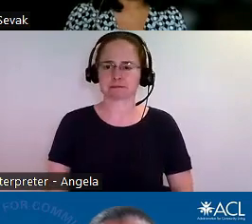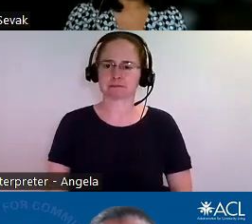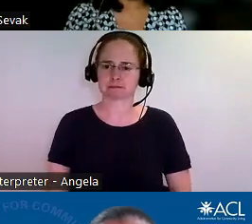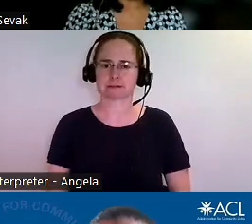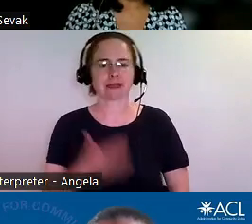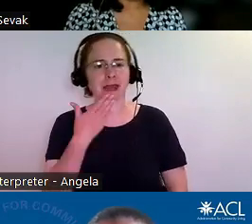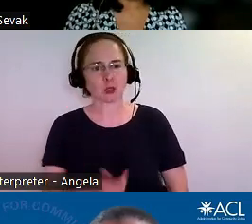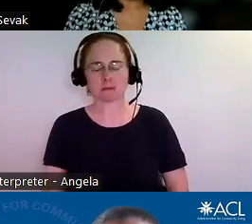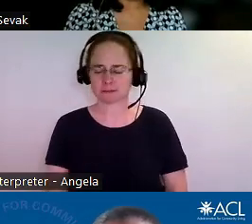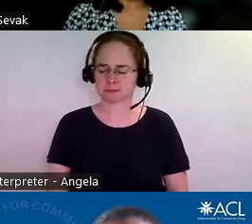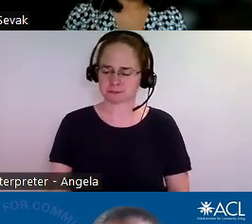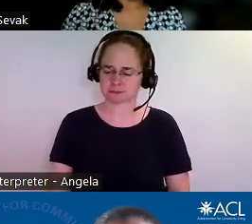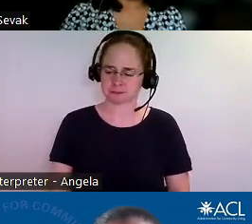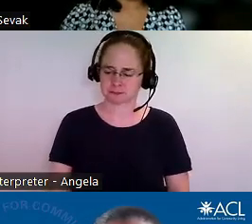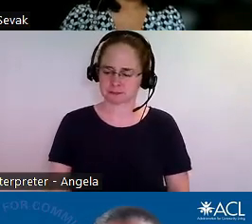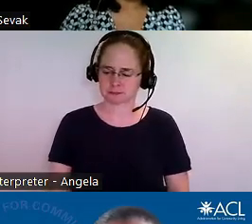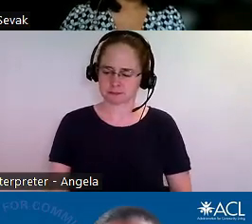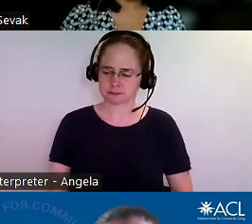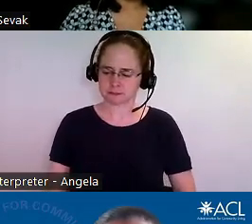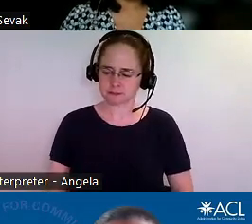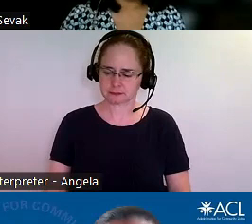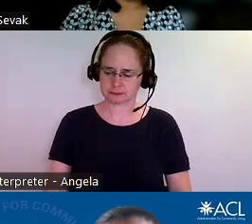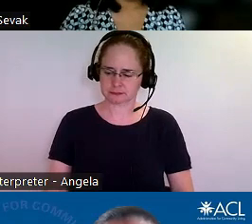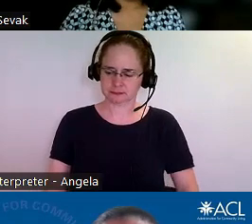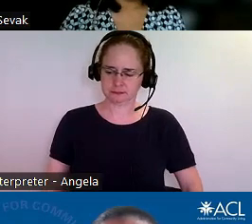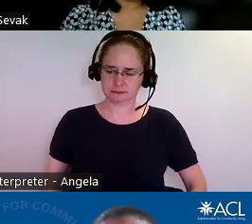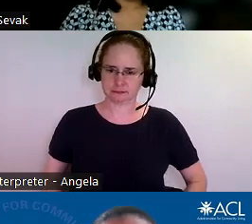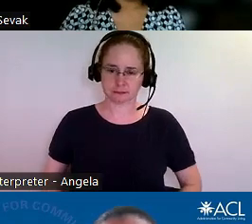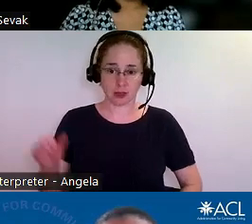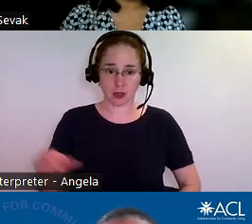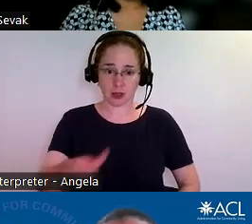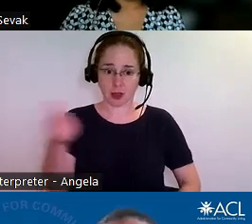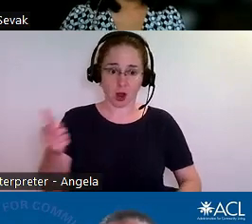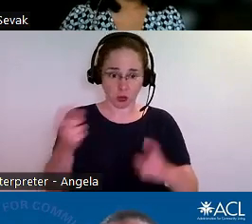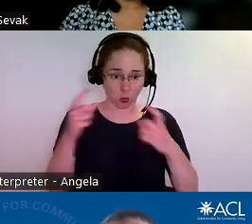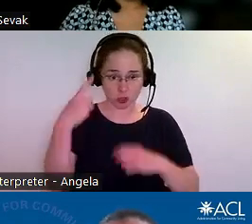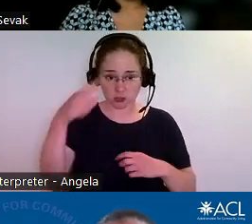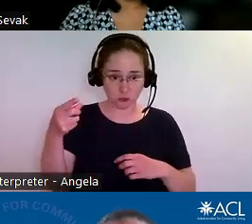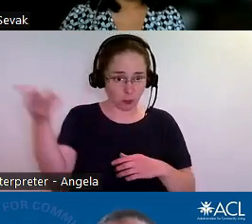(Anjali Forber-Pratt) Thank you. Any other questions for our presenters?